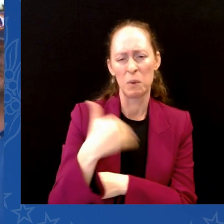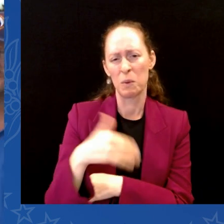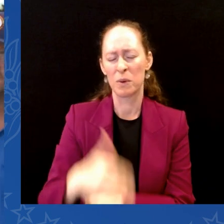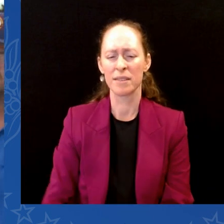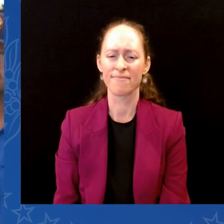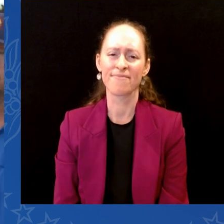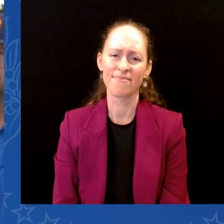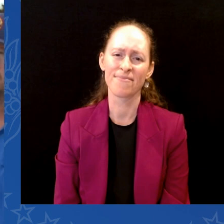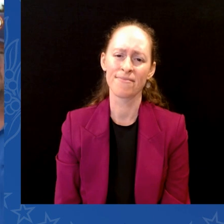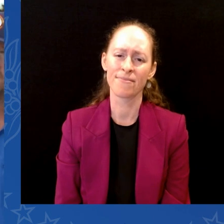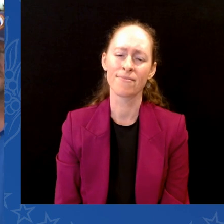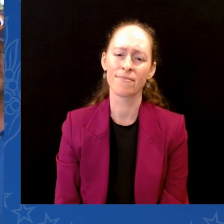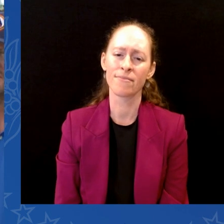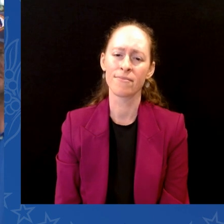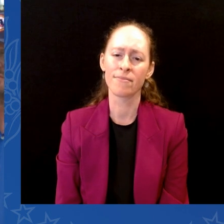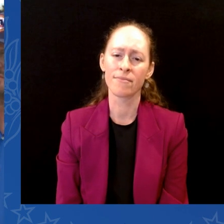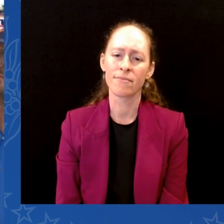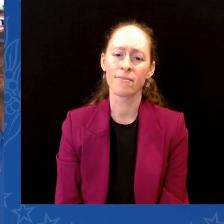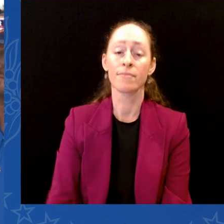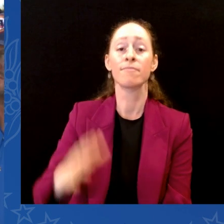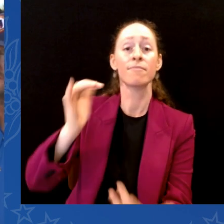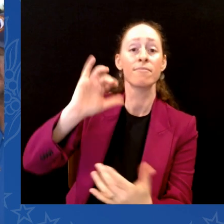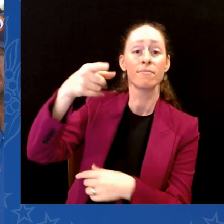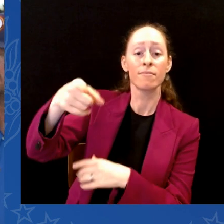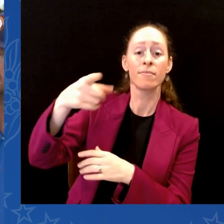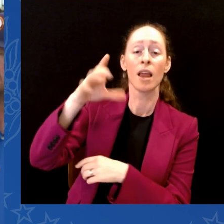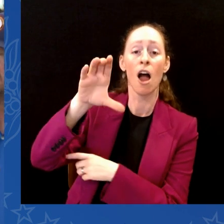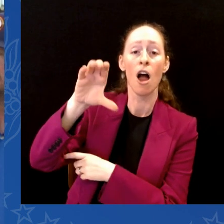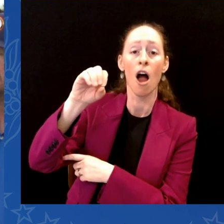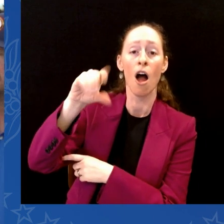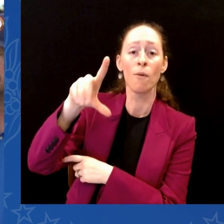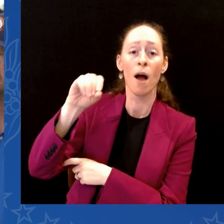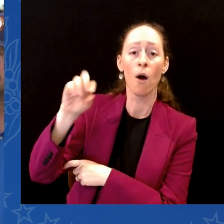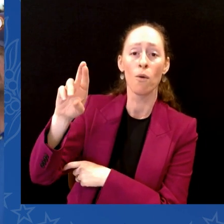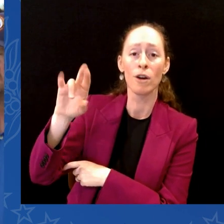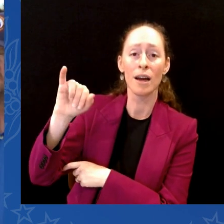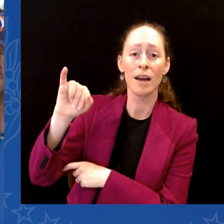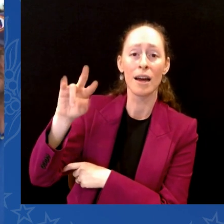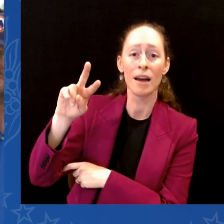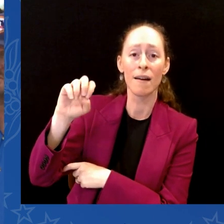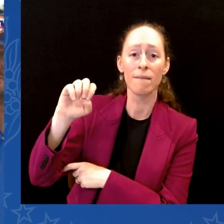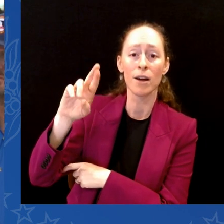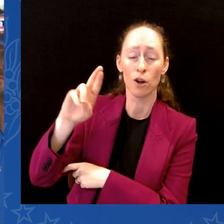looks more like a stream. And there's a lot going on. And I think the one thing this has finally ended